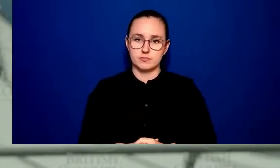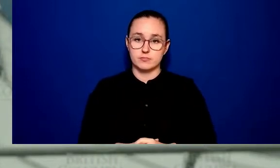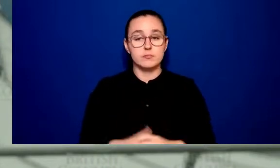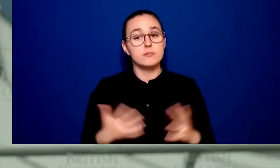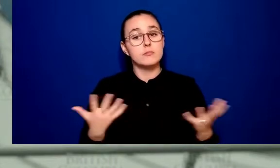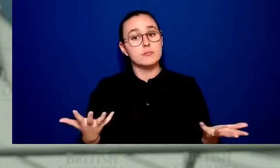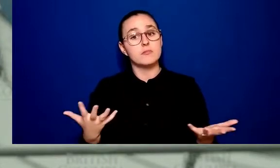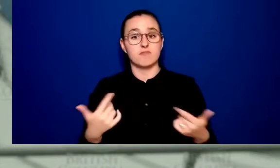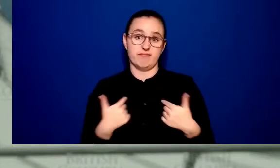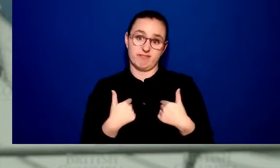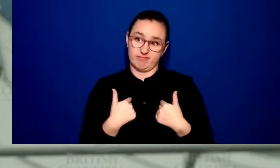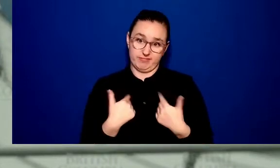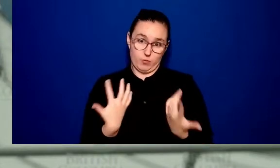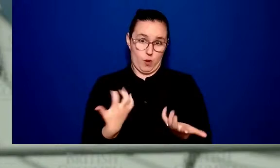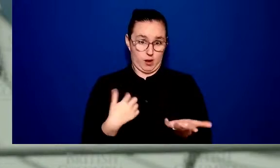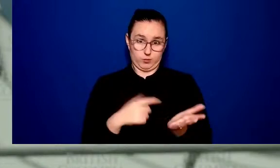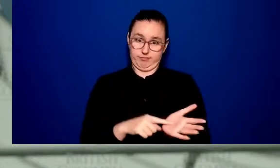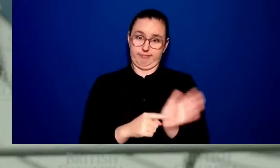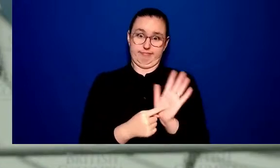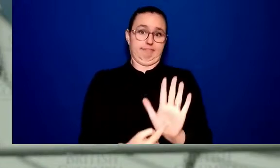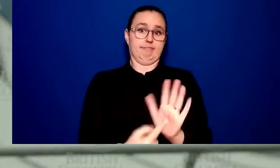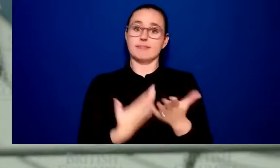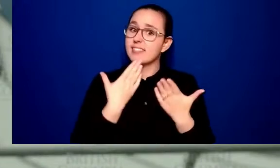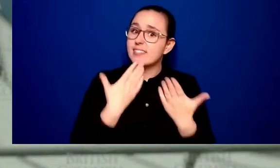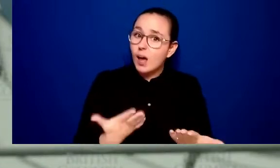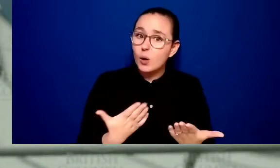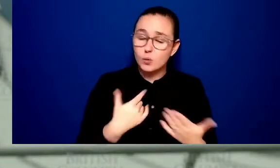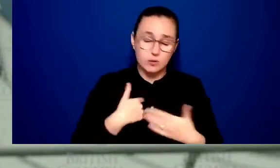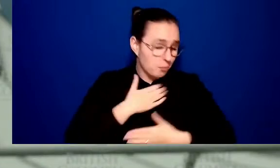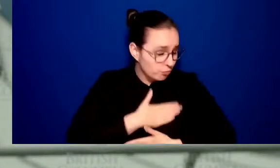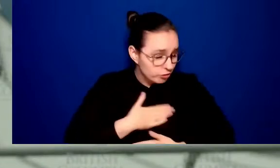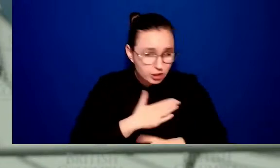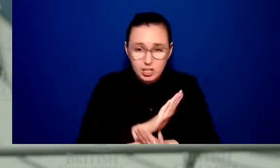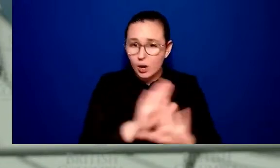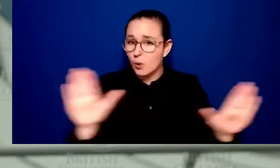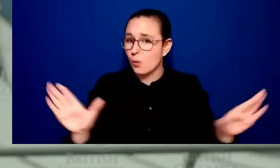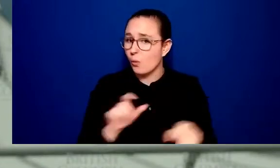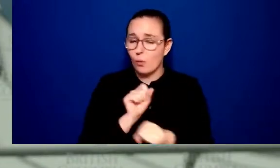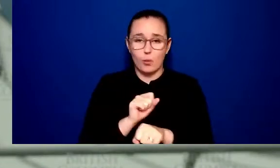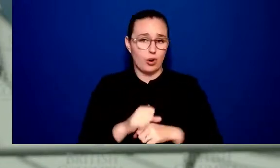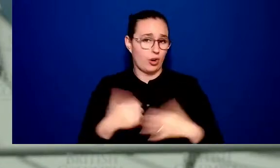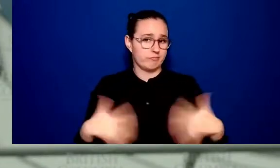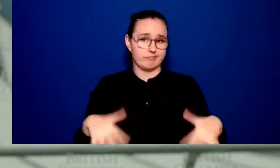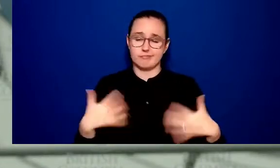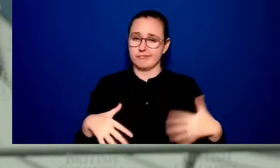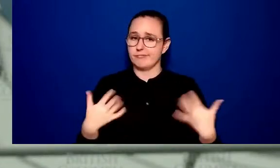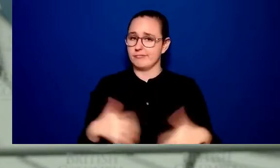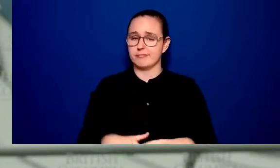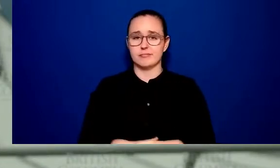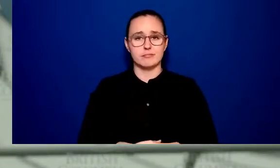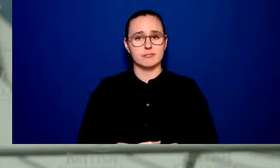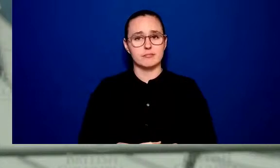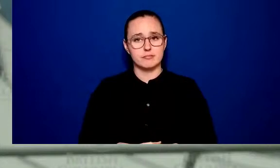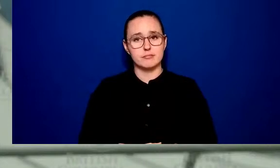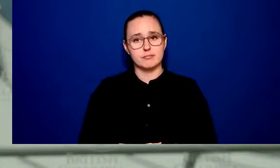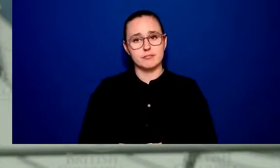gratitude and thanks to her health care workers. We need to continue to do our part by